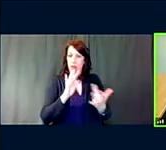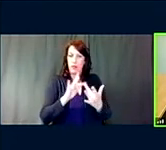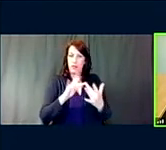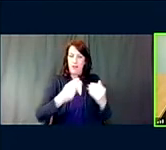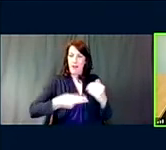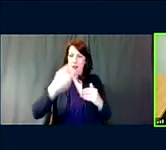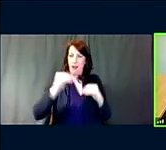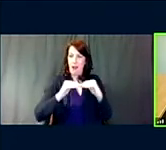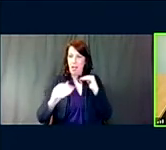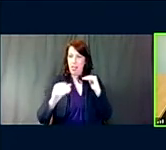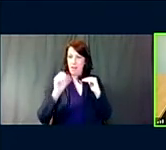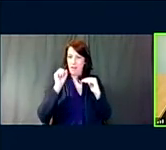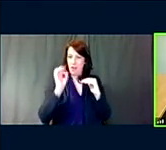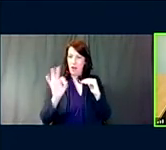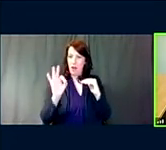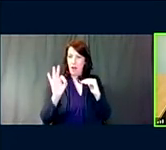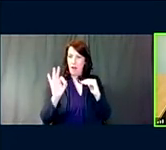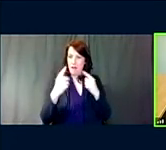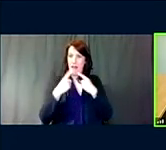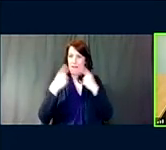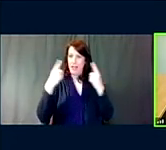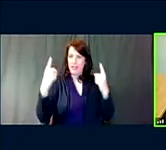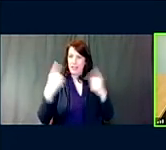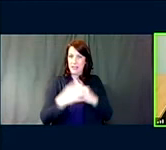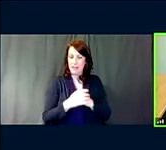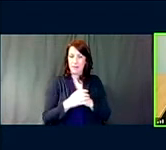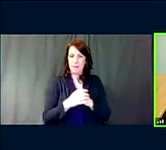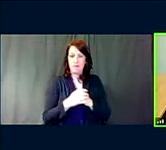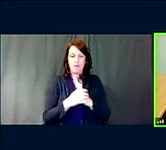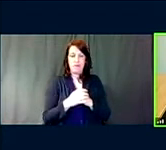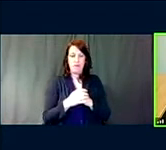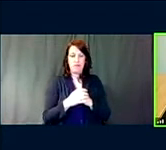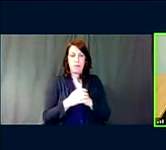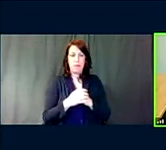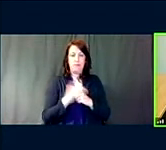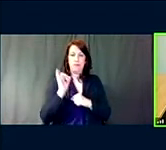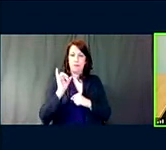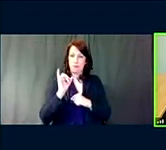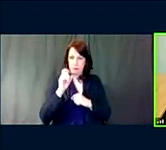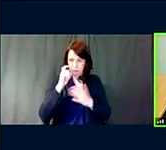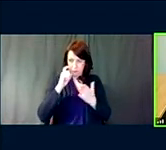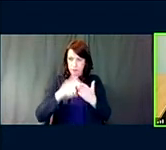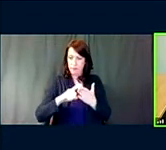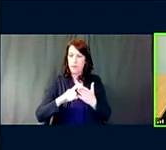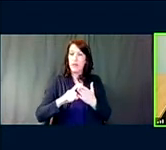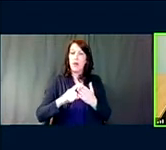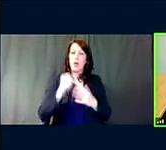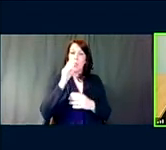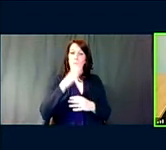WE FOUND OUR INTERVENTION REACHED A HIGH LEVEL OF EFFICACY, INFECTEDNESS, THAT WE